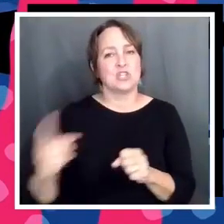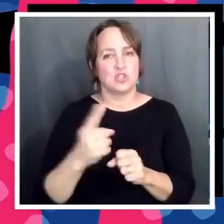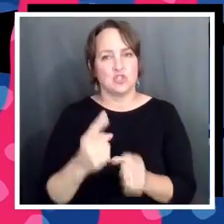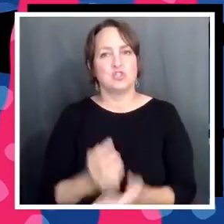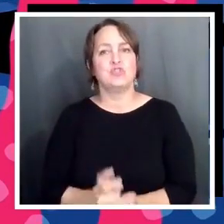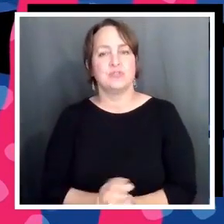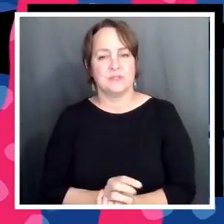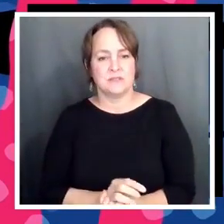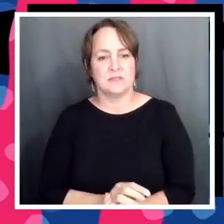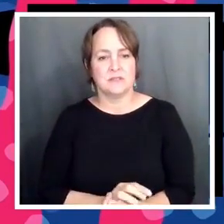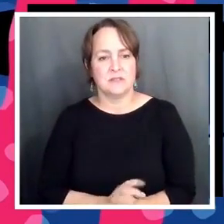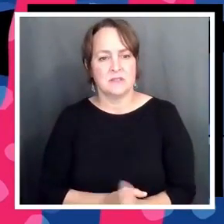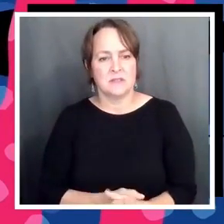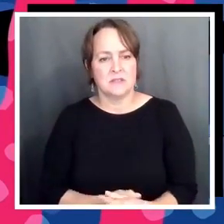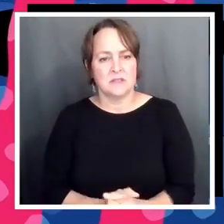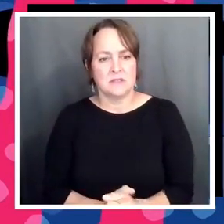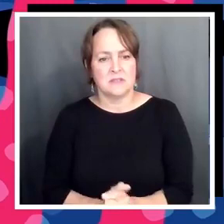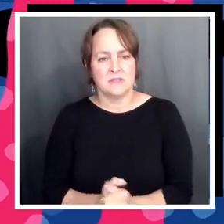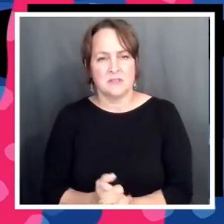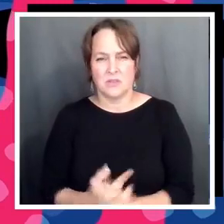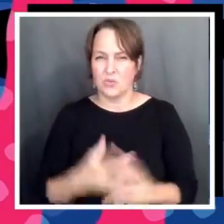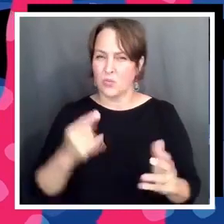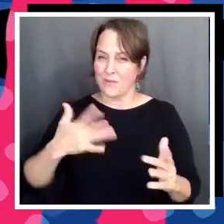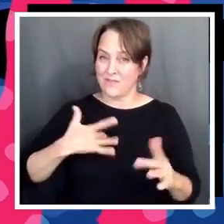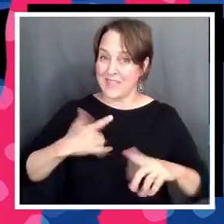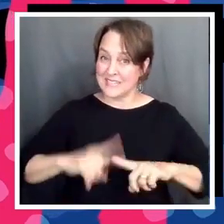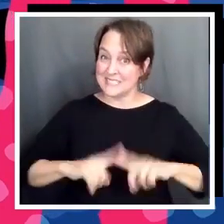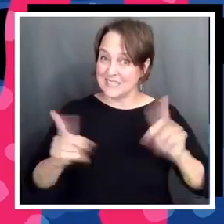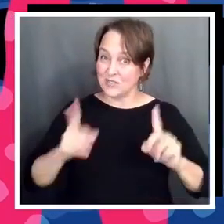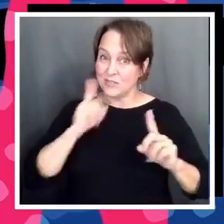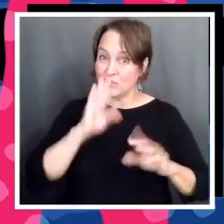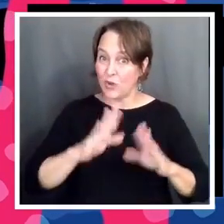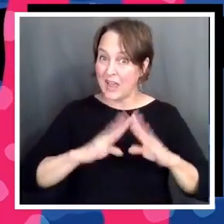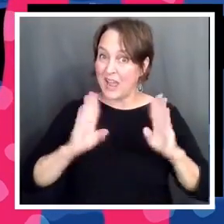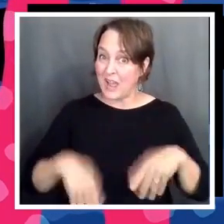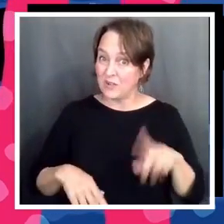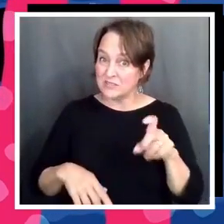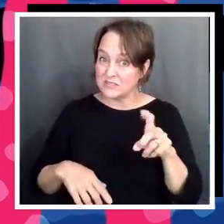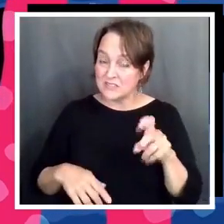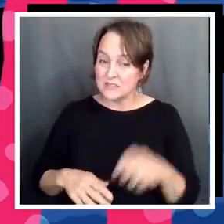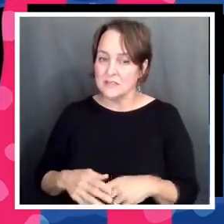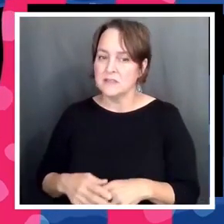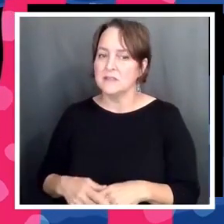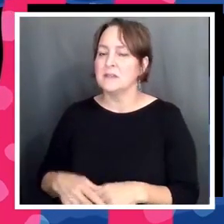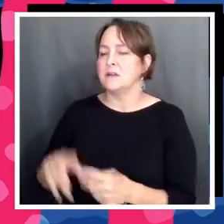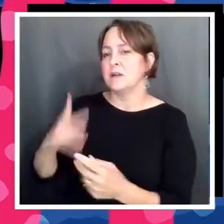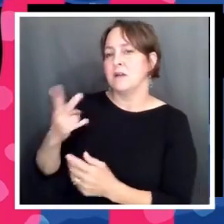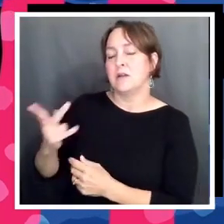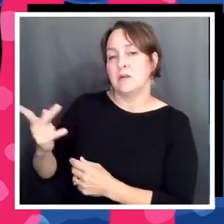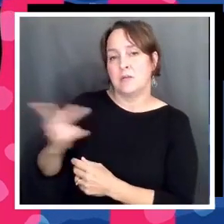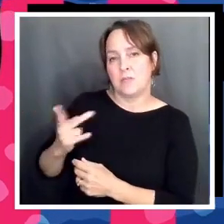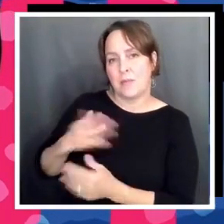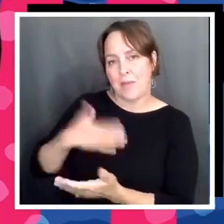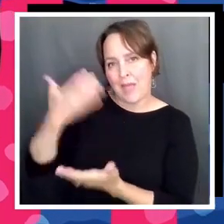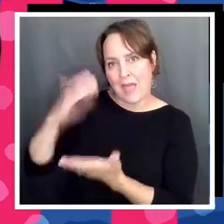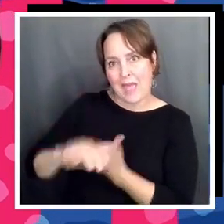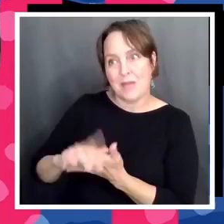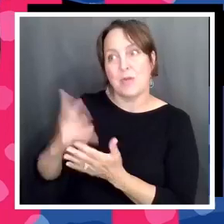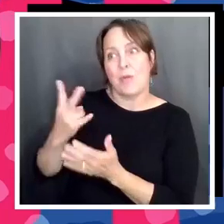JESSICA I CAN DO THE MATH IN MY HEAD WITH YOUR KIDS. $550 PER MONTH UNTIL THE END OF THE YEAR. THE PAYMENT YOU WILL GET YOU